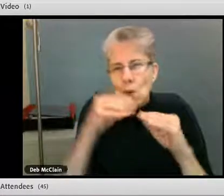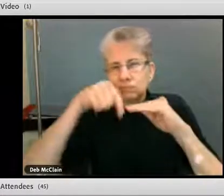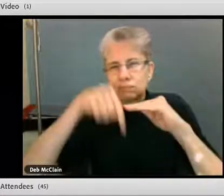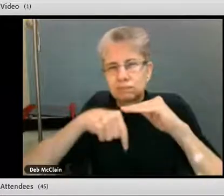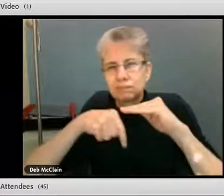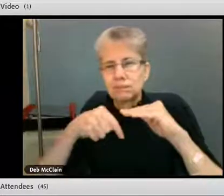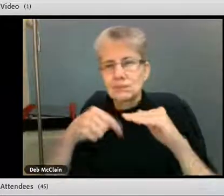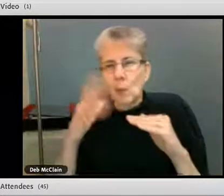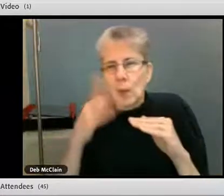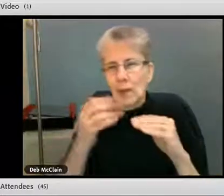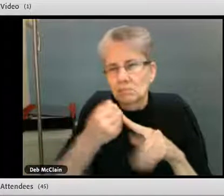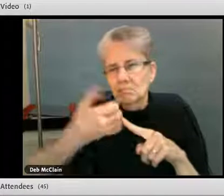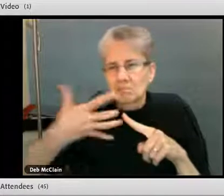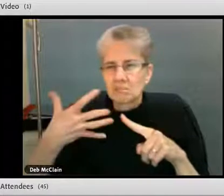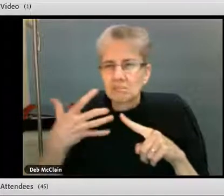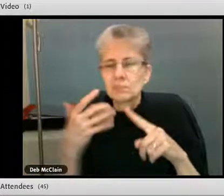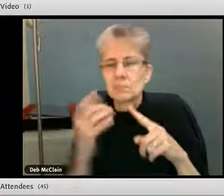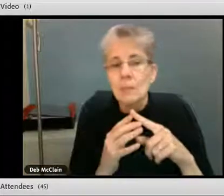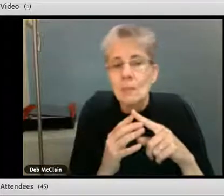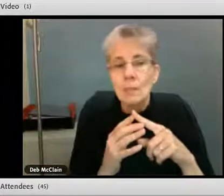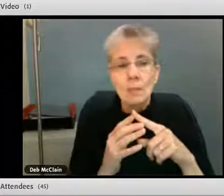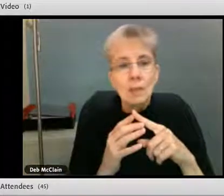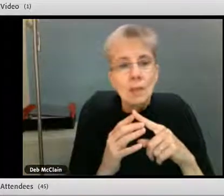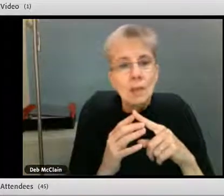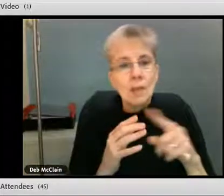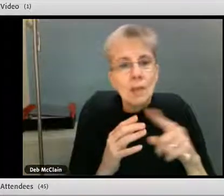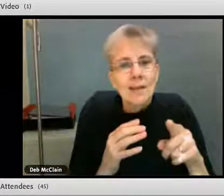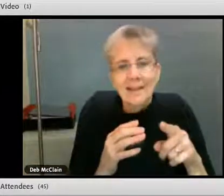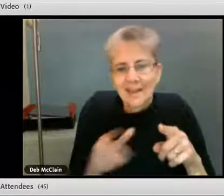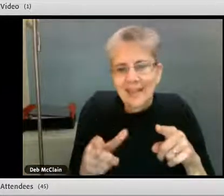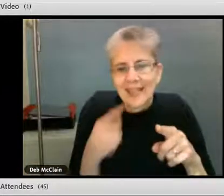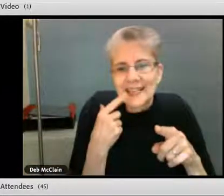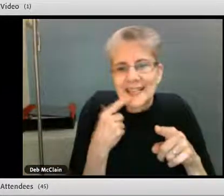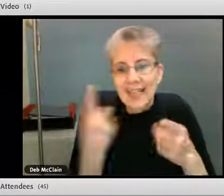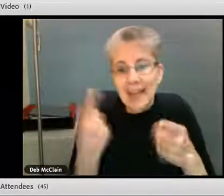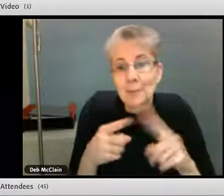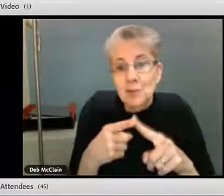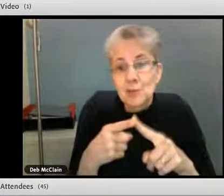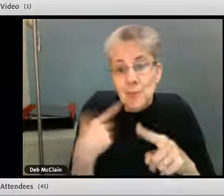Ellis. "It happened to me last night." I have to say, that's one of the lessons